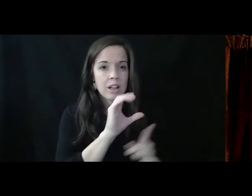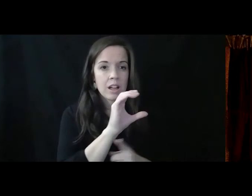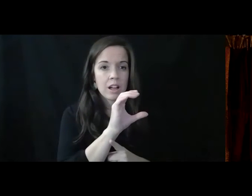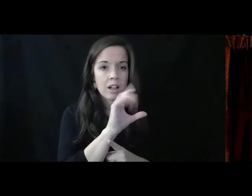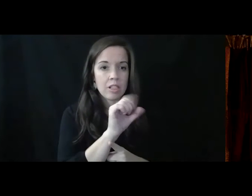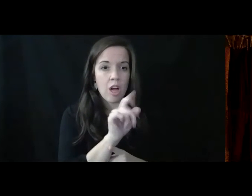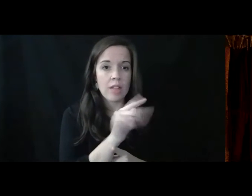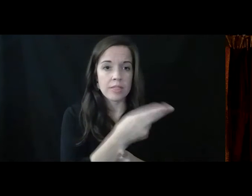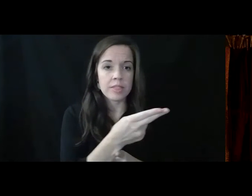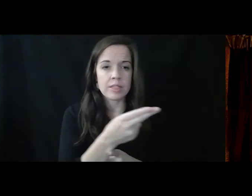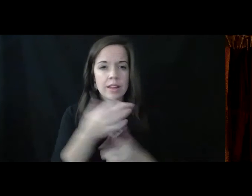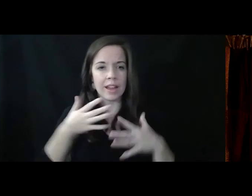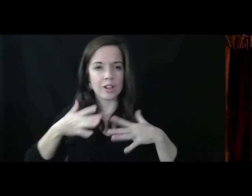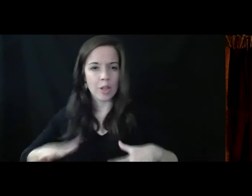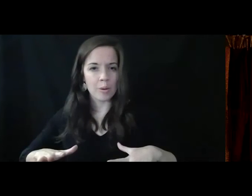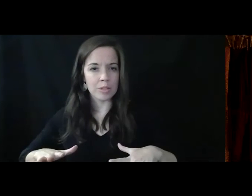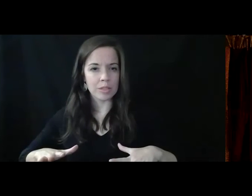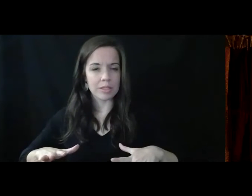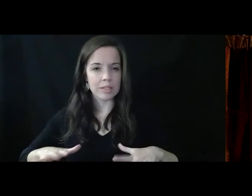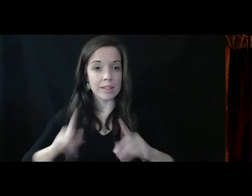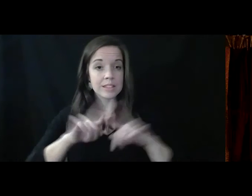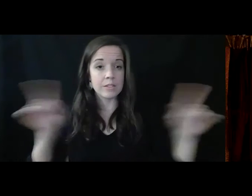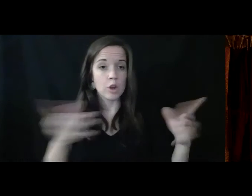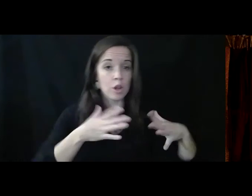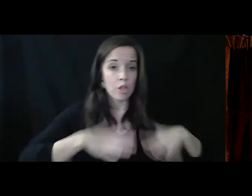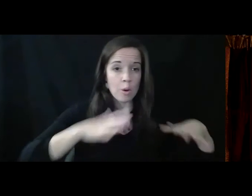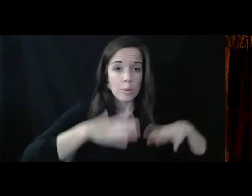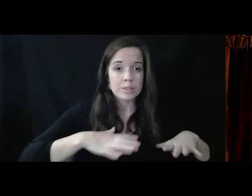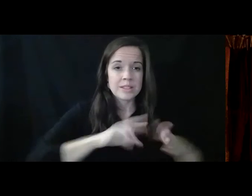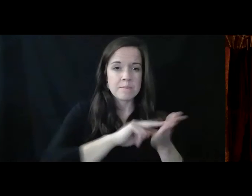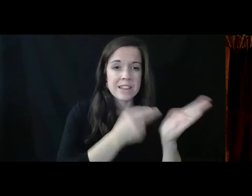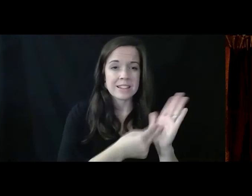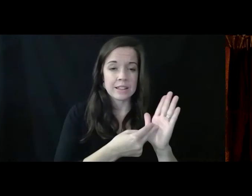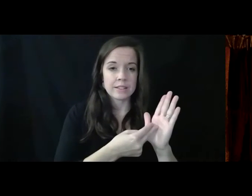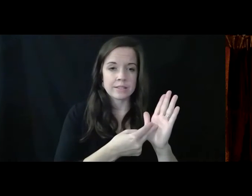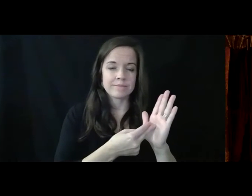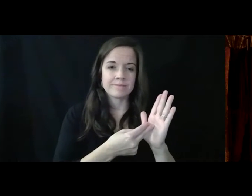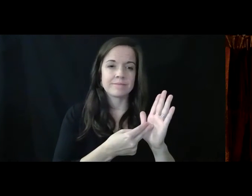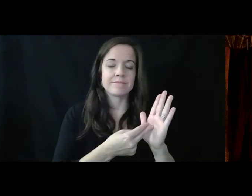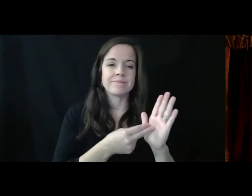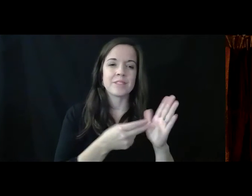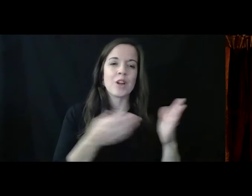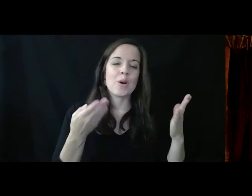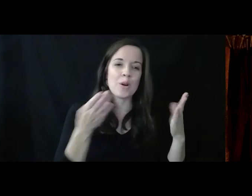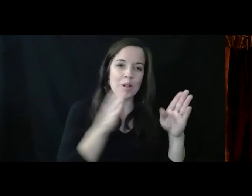Also the difference between close meaning to shut and close meaning almost there.